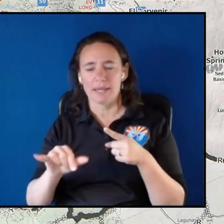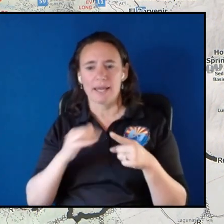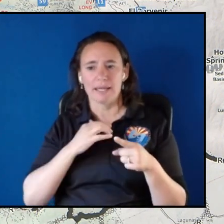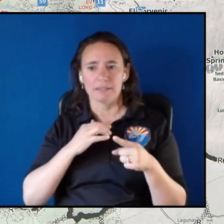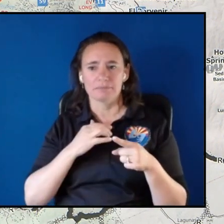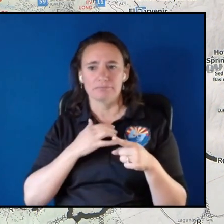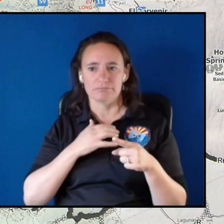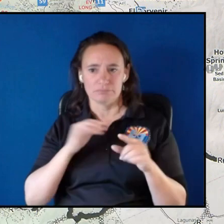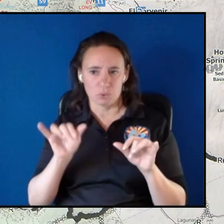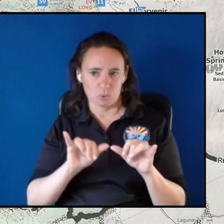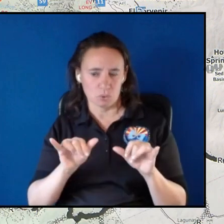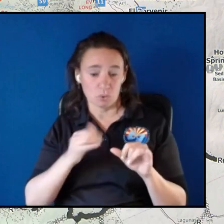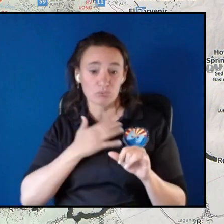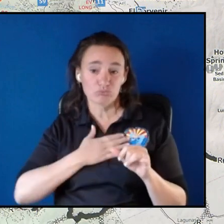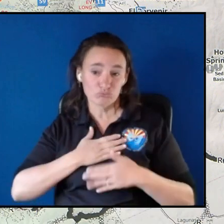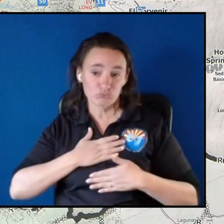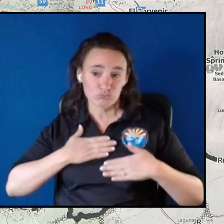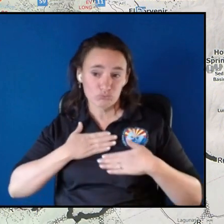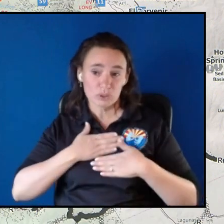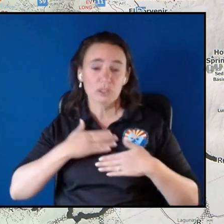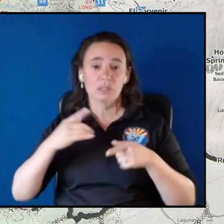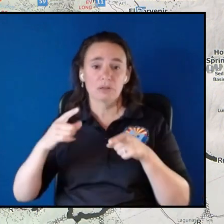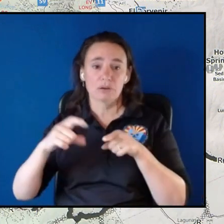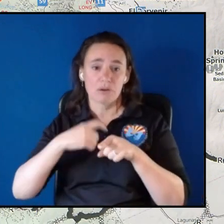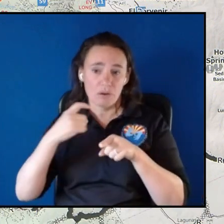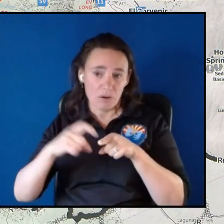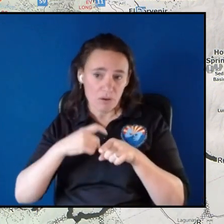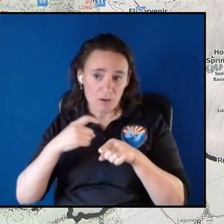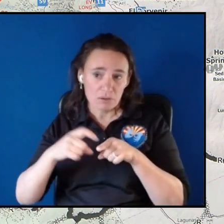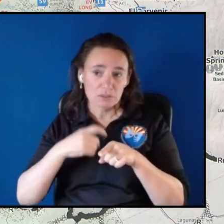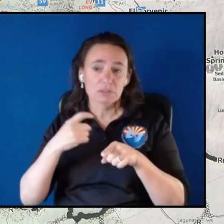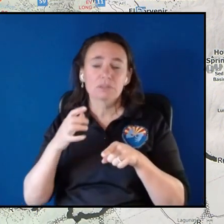and those comments. Keep them coming, and as always,